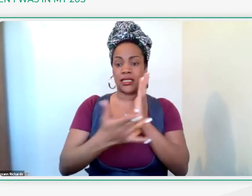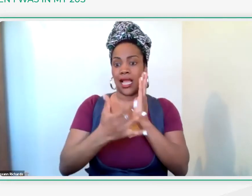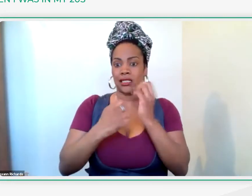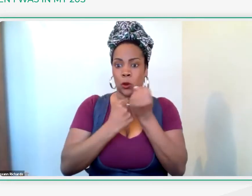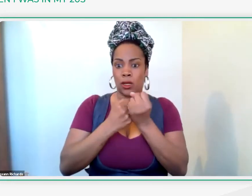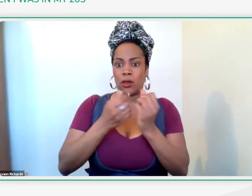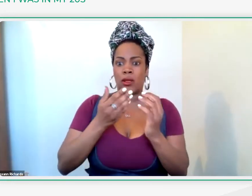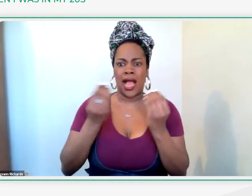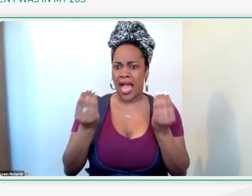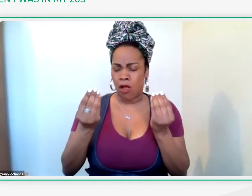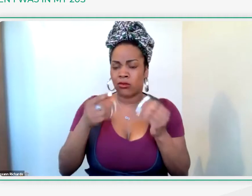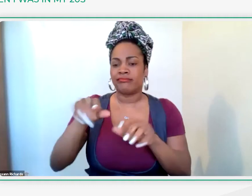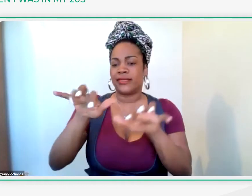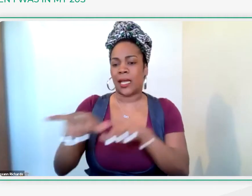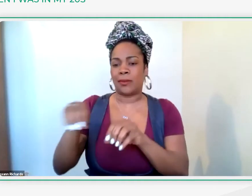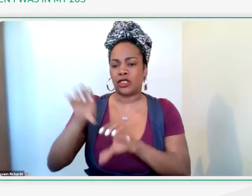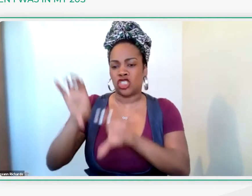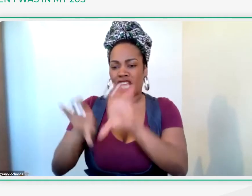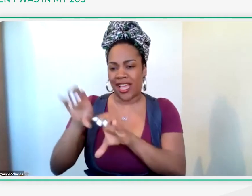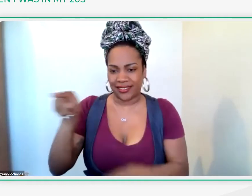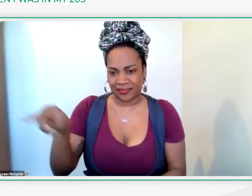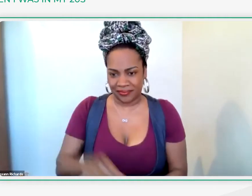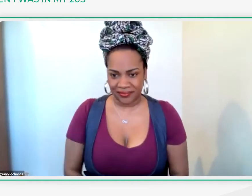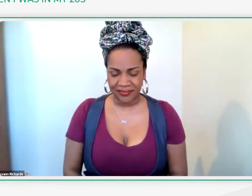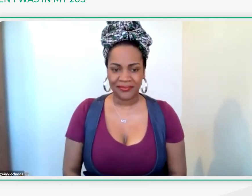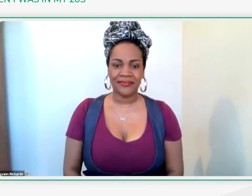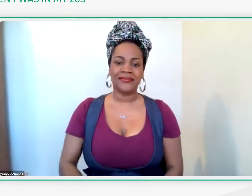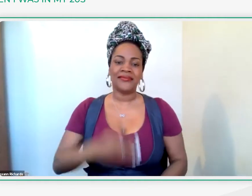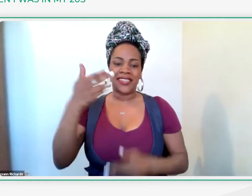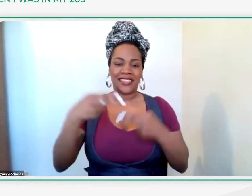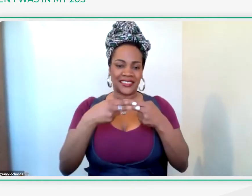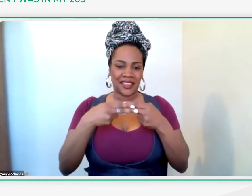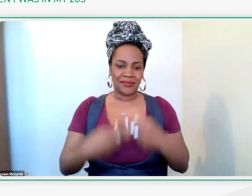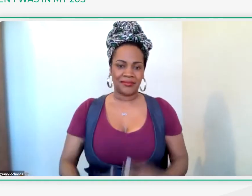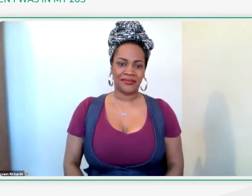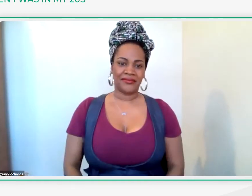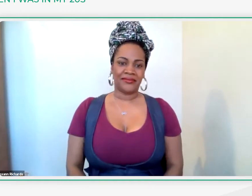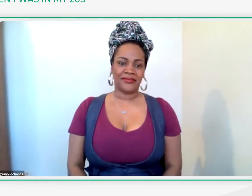If there are any technical difficulties or any problems, just type into the chat and